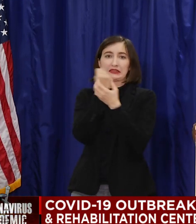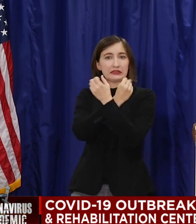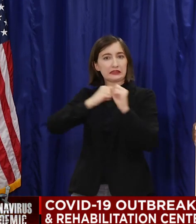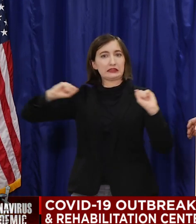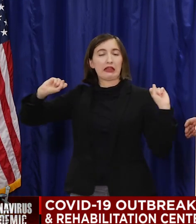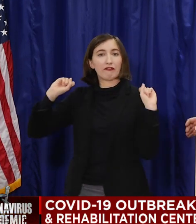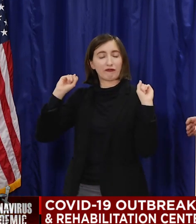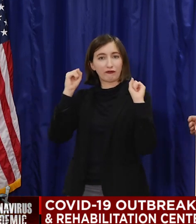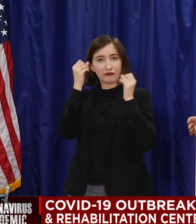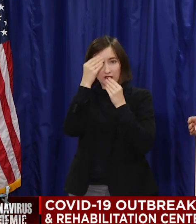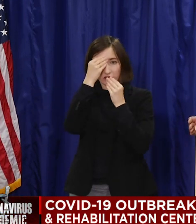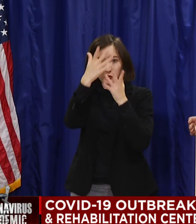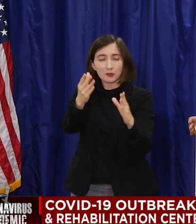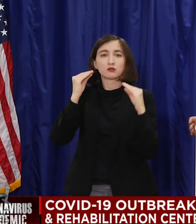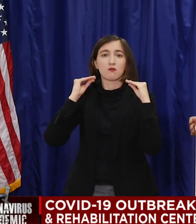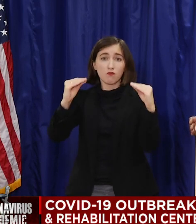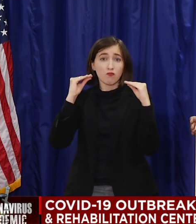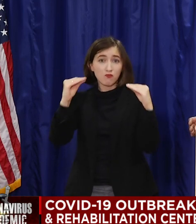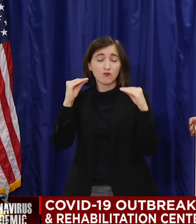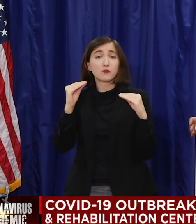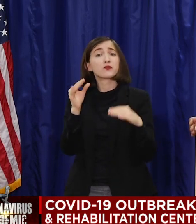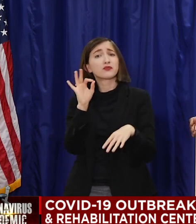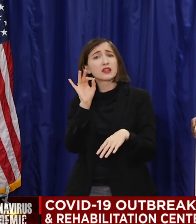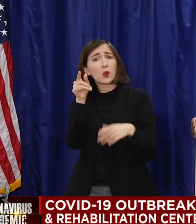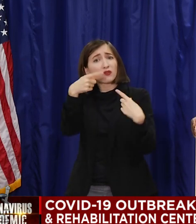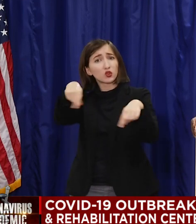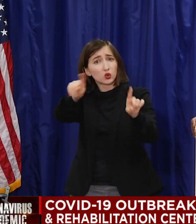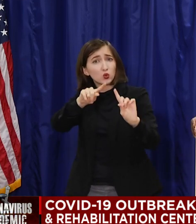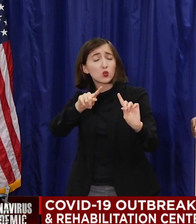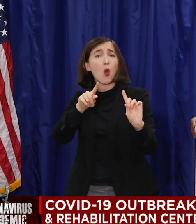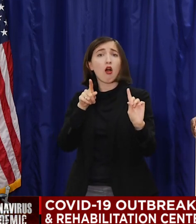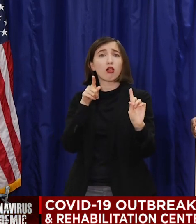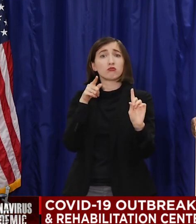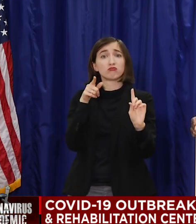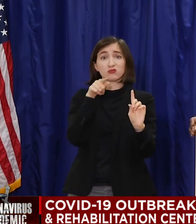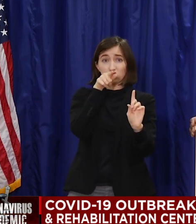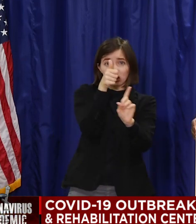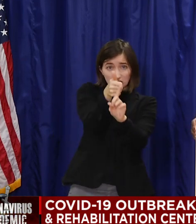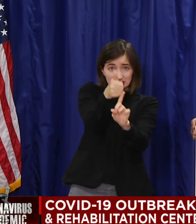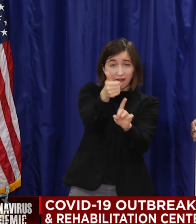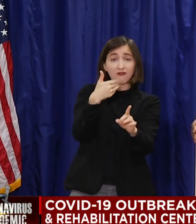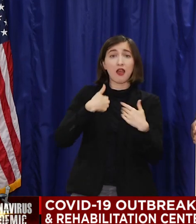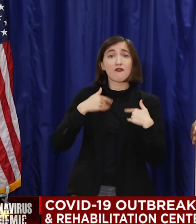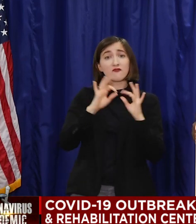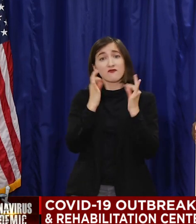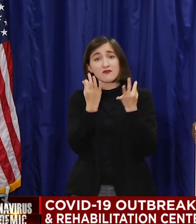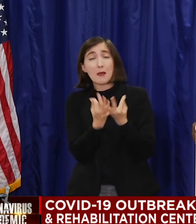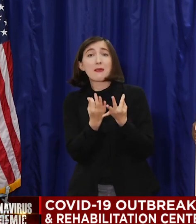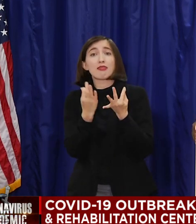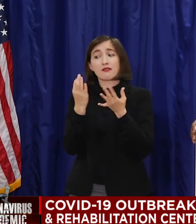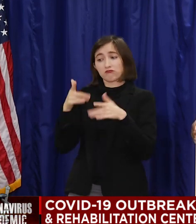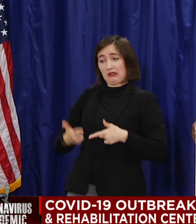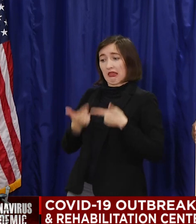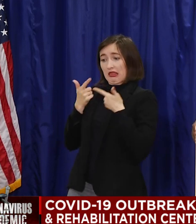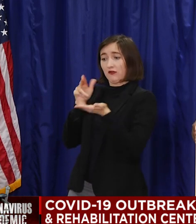HOMES ONE OF THOSE HOT SPOTS THAT THE PEOPLE REALLY IN THE HEALTH DEPARTMENT ARE REALLY THAT THE PEOPLE REALLY IN THE HEALTH DEPARTMENT ARE REALLY WORRIED ABOUT. HEALTH DEPARTMENT ARE REALLY WORRIED ABOUT. >> THERE WAS ALSO A NURSING WORRIED ABOUT. >> THERE WAS ALSO A NURSING HOME IN THE NEW ORLEANS AREA THERE WAS ALSO A NURSING HOME IN THE NEW ORLEANS AREA THAT WAS EXPECTED TO HAVE HOME IN THE NEW ORLEANS AREA THAT WAS EXPECTED TO HAVE SPAWN OFF. SEVERAL 100 CASES OF